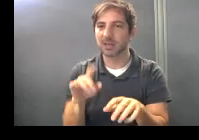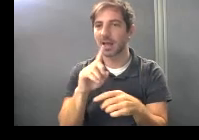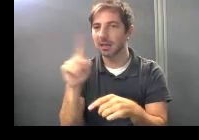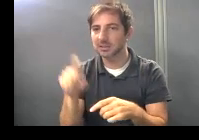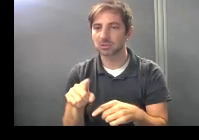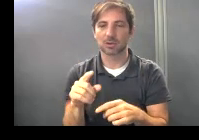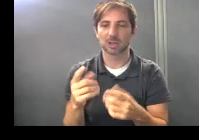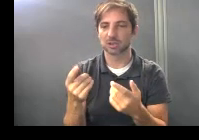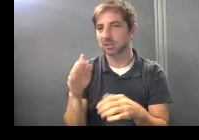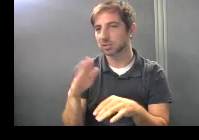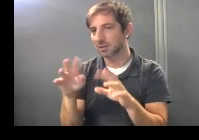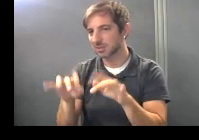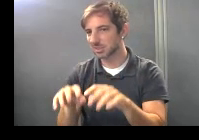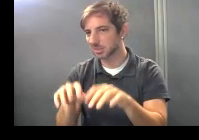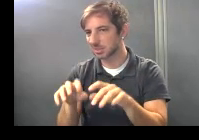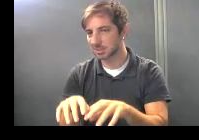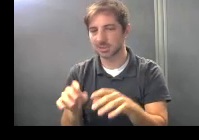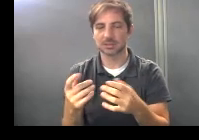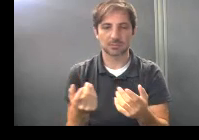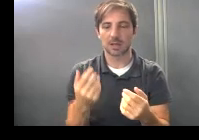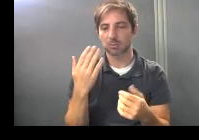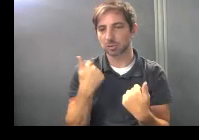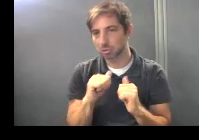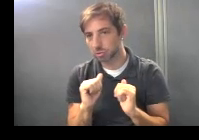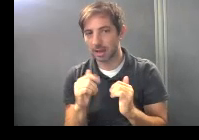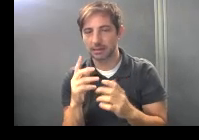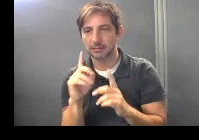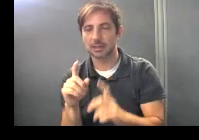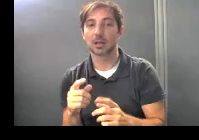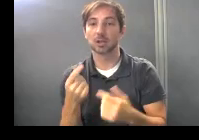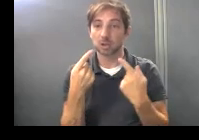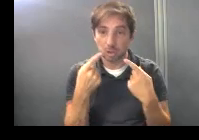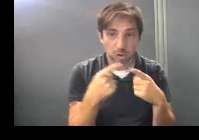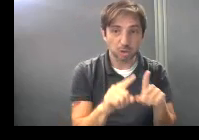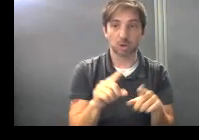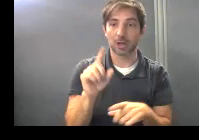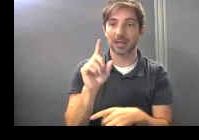DURING THE Q&A TIME, YOU MAY RAISE YOUR HAND IF YOU WOULD LIKE TO SPEAK.